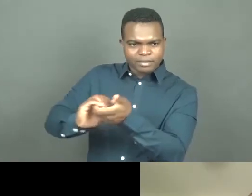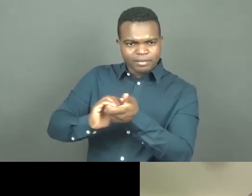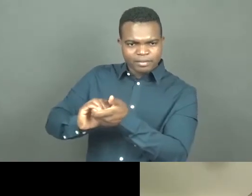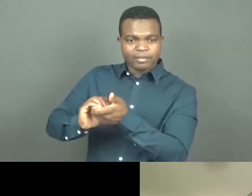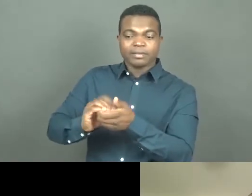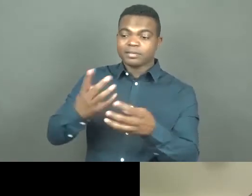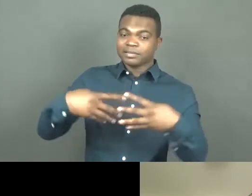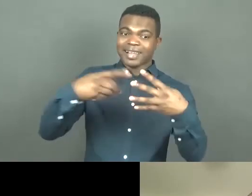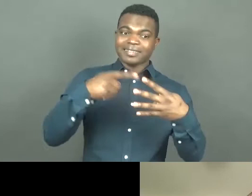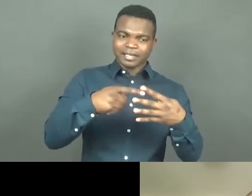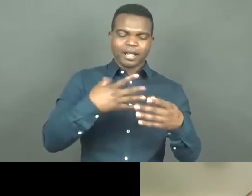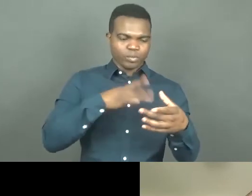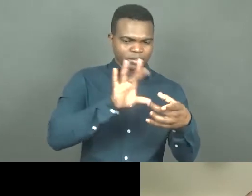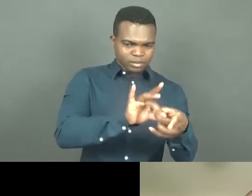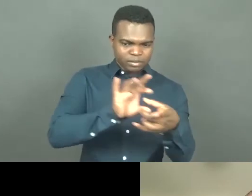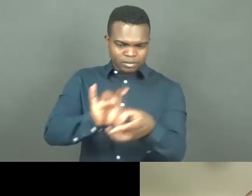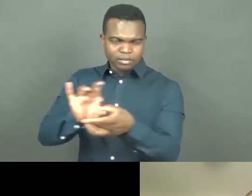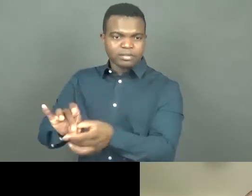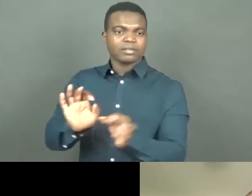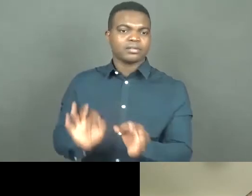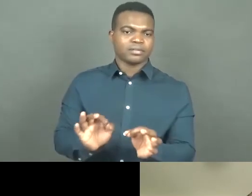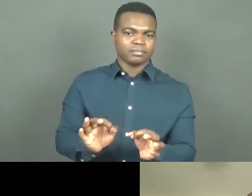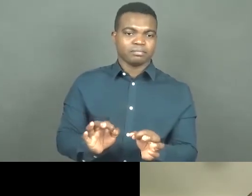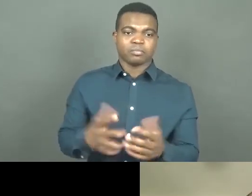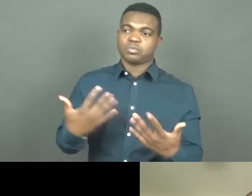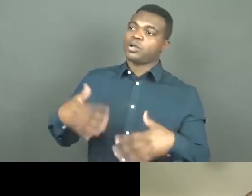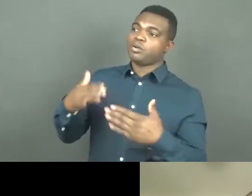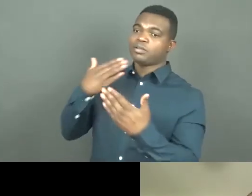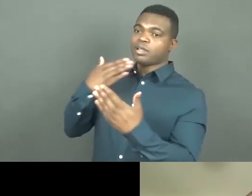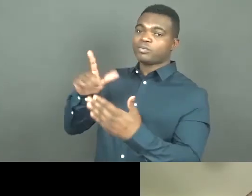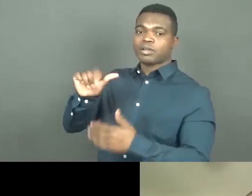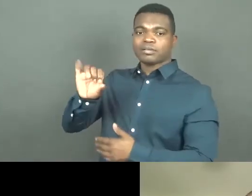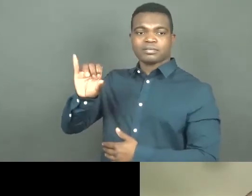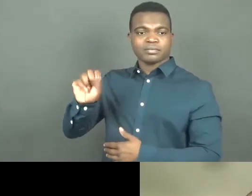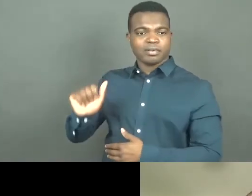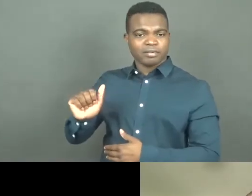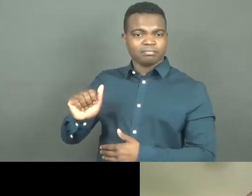I don't mean to cut across, it is just in terms of timing it is really interesting and quite an